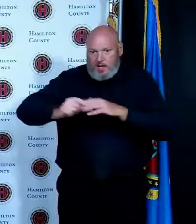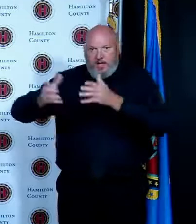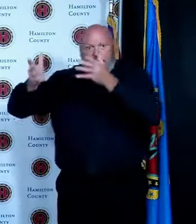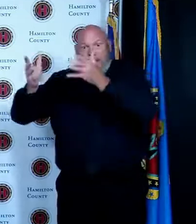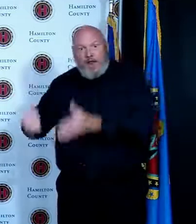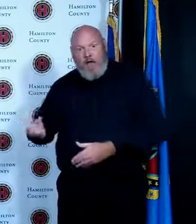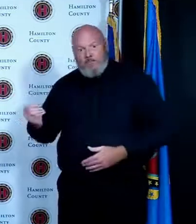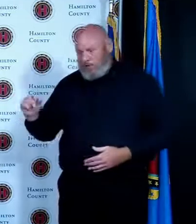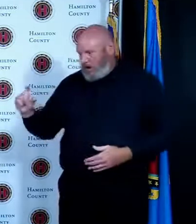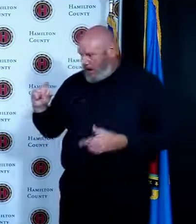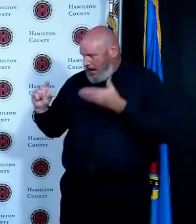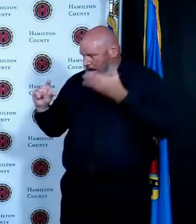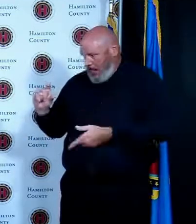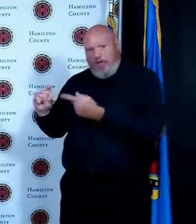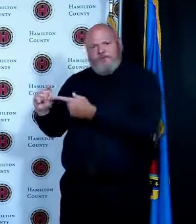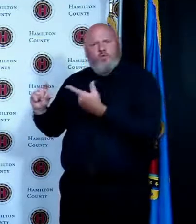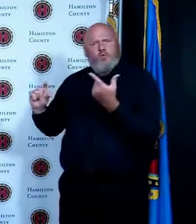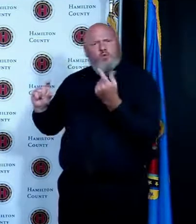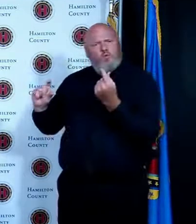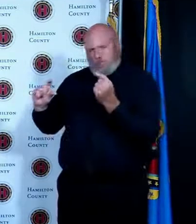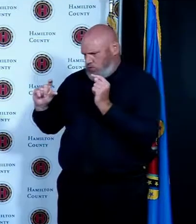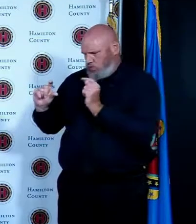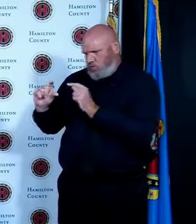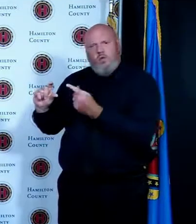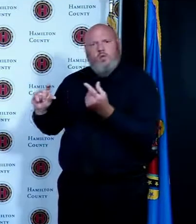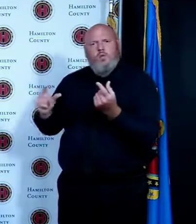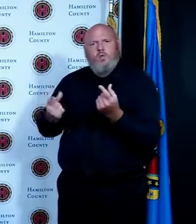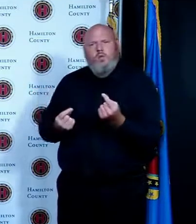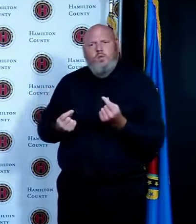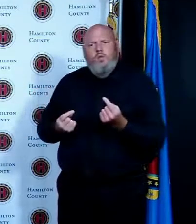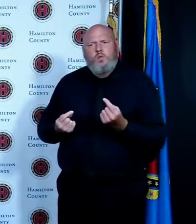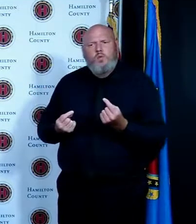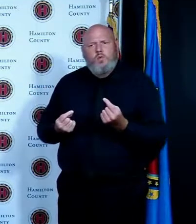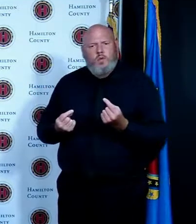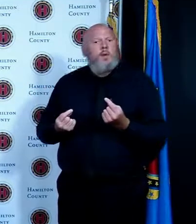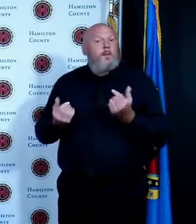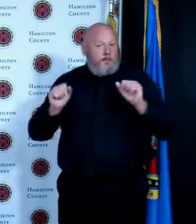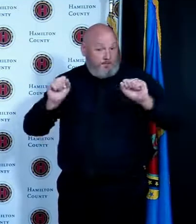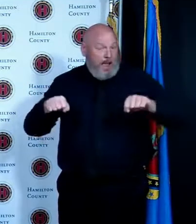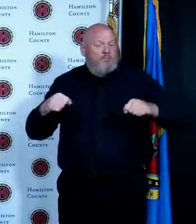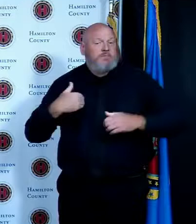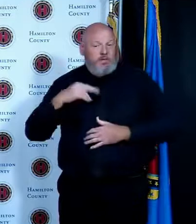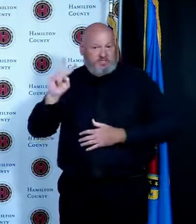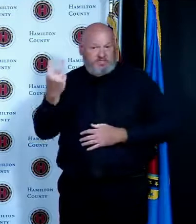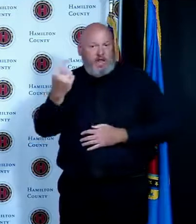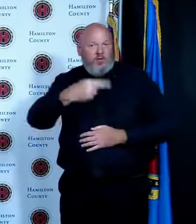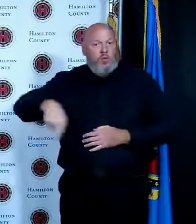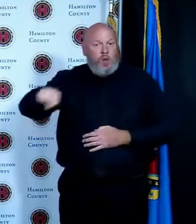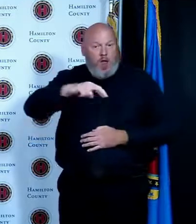is reopening today the Cincinnati Zoo and Botanical Garden is a treasure that serves hamilton